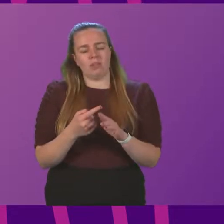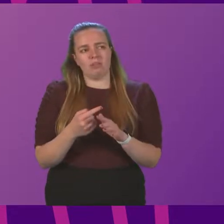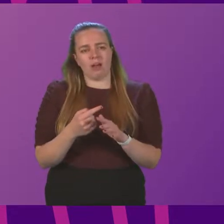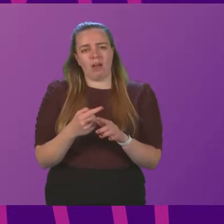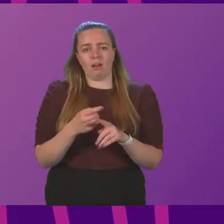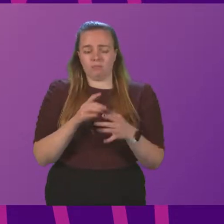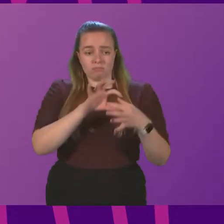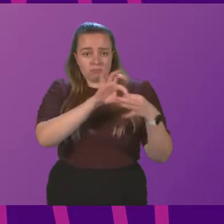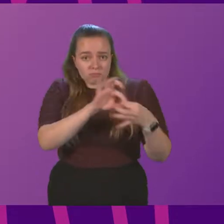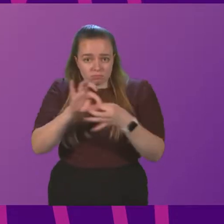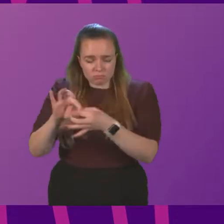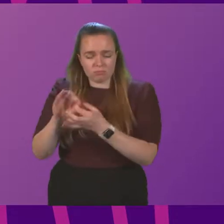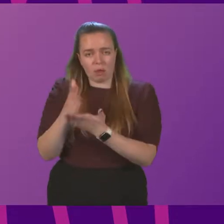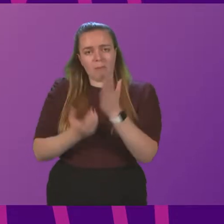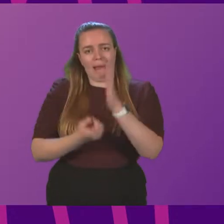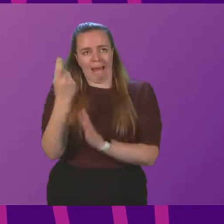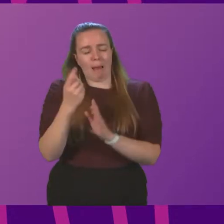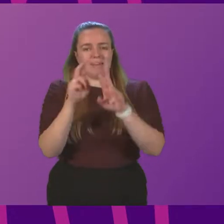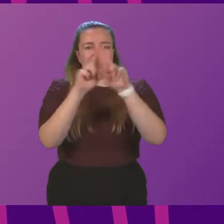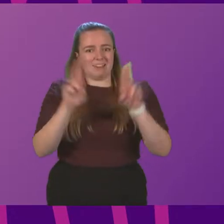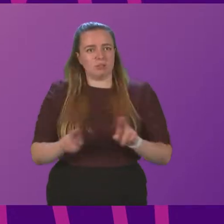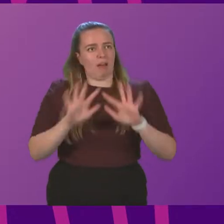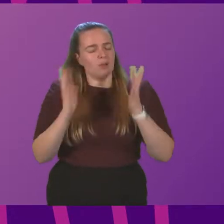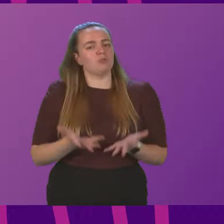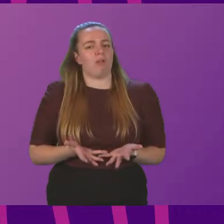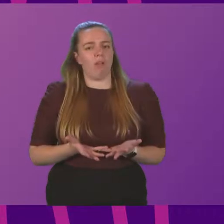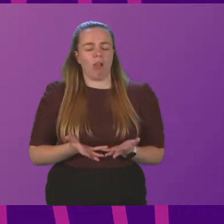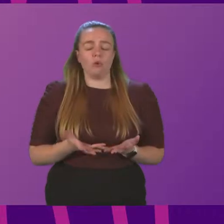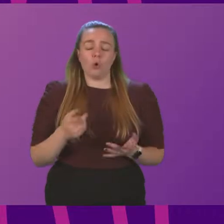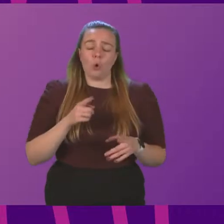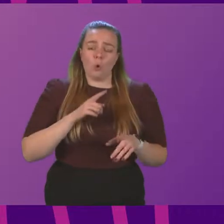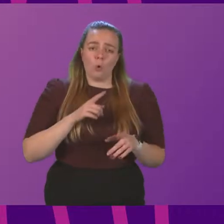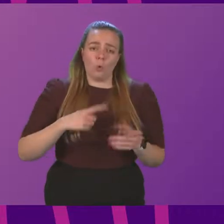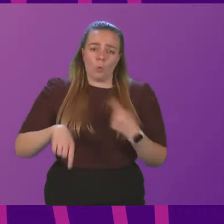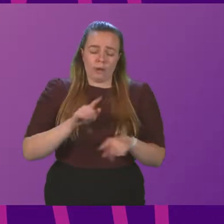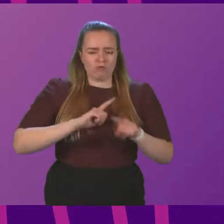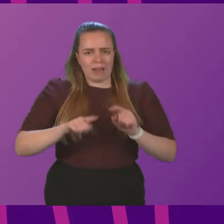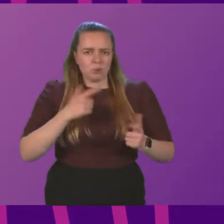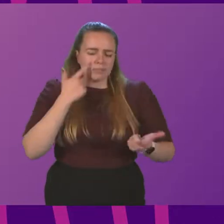engagement also takes place internationally. We are seeking to explore what more we can do